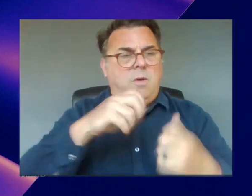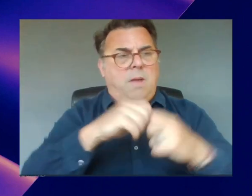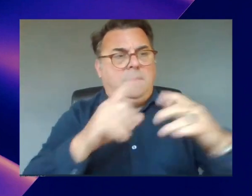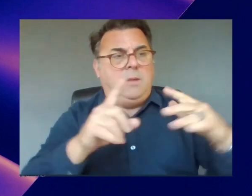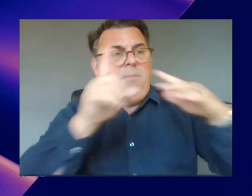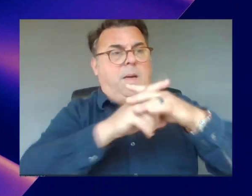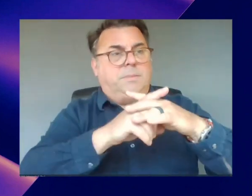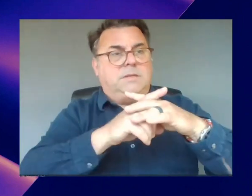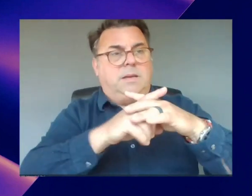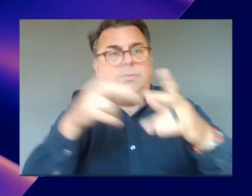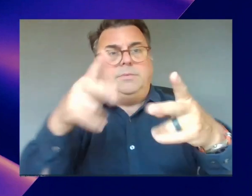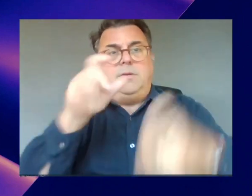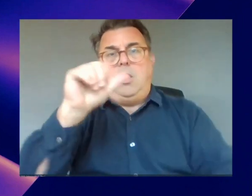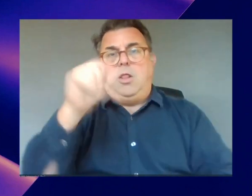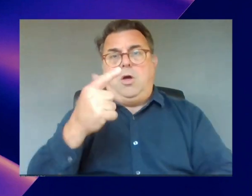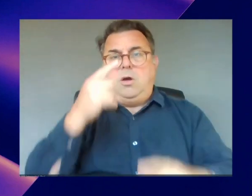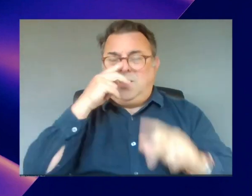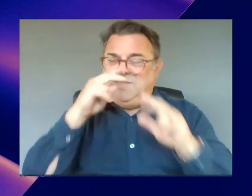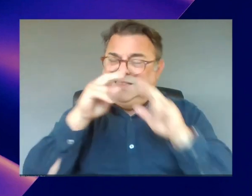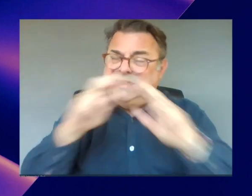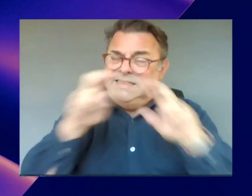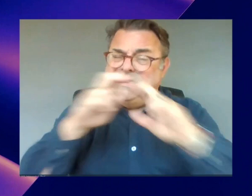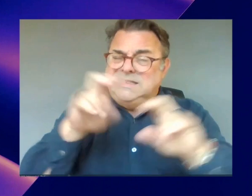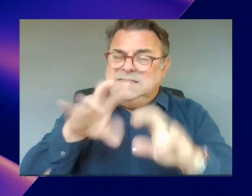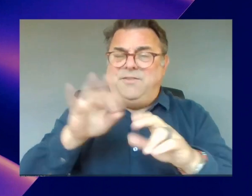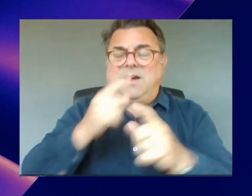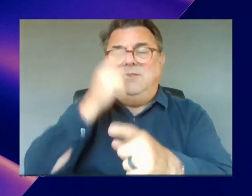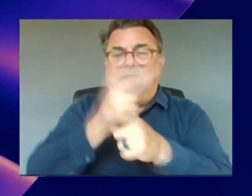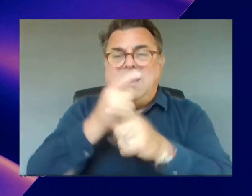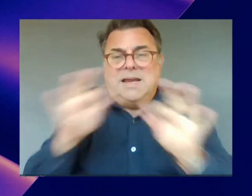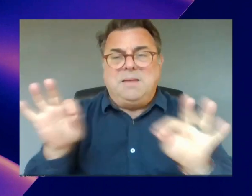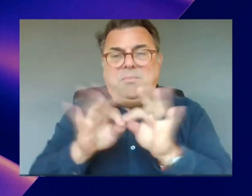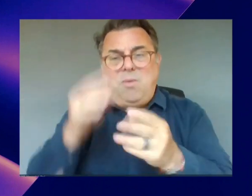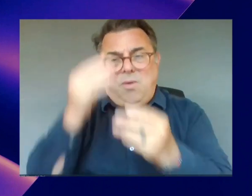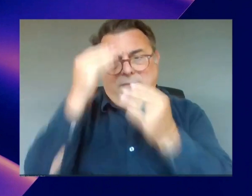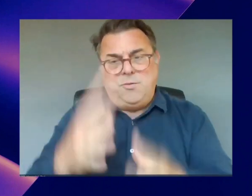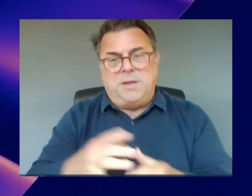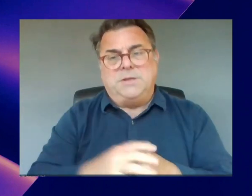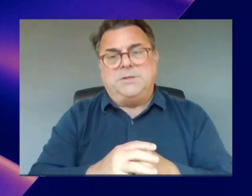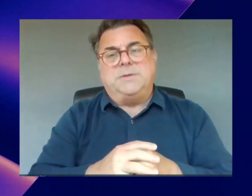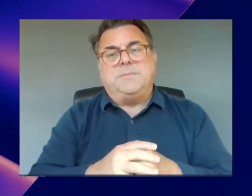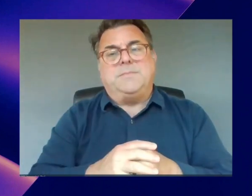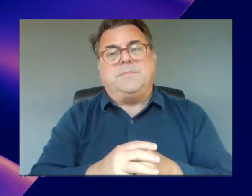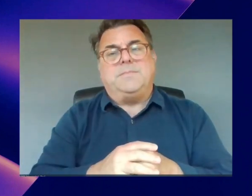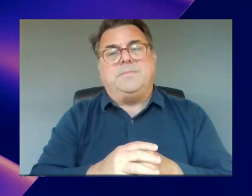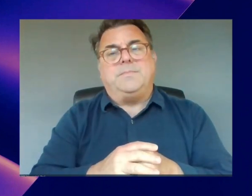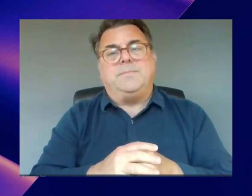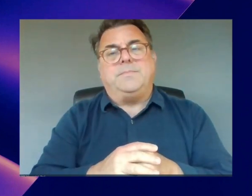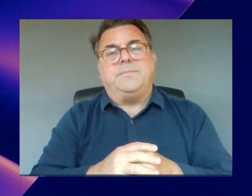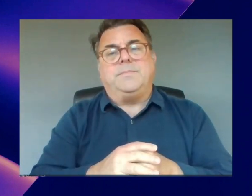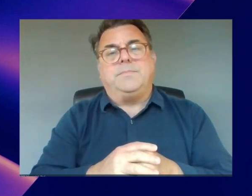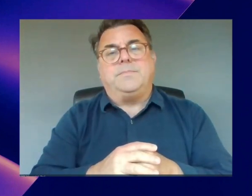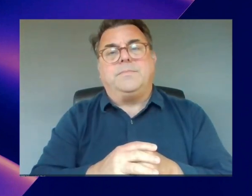to bring very key pieces of information. And some of the things that I wanna mention we look at keyword exceptions.